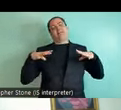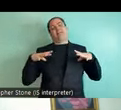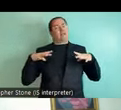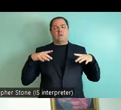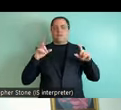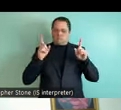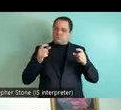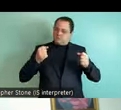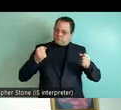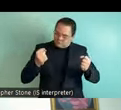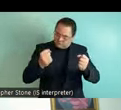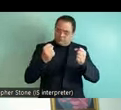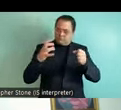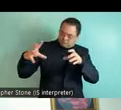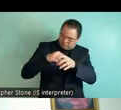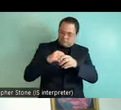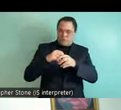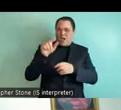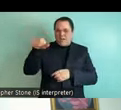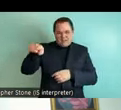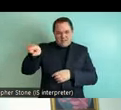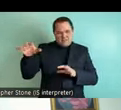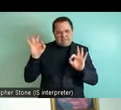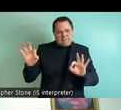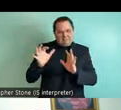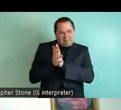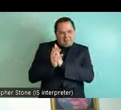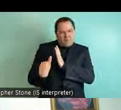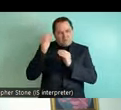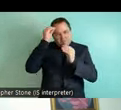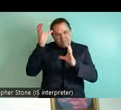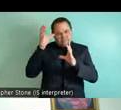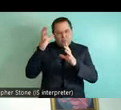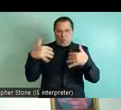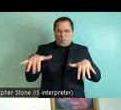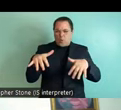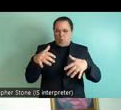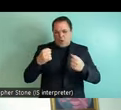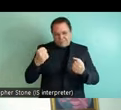11:48:06 And we also understand and appreciate the fact that organizations that have strong